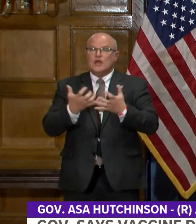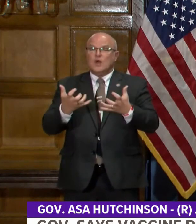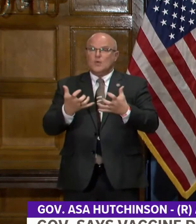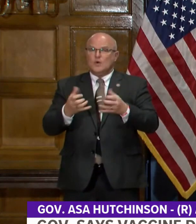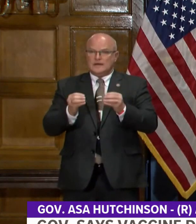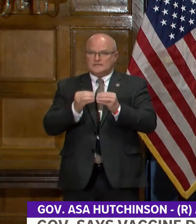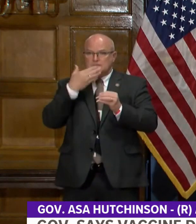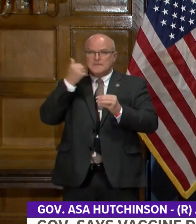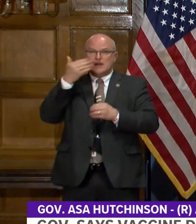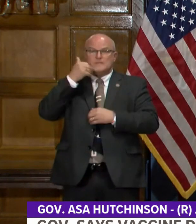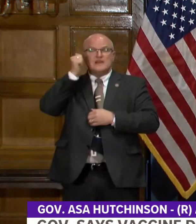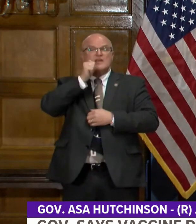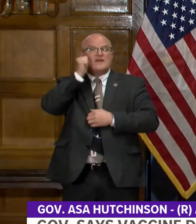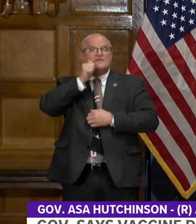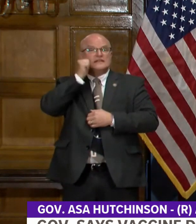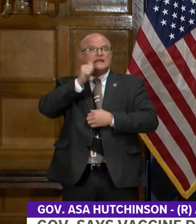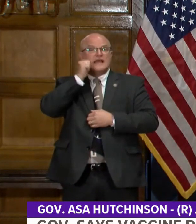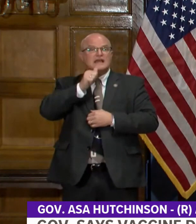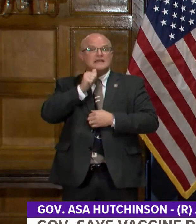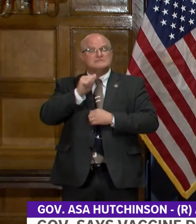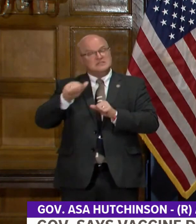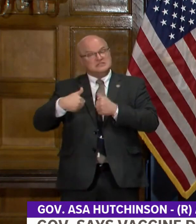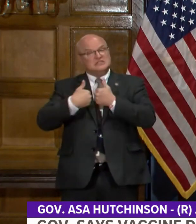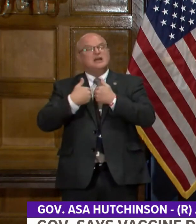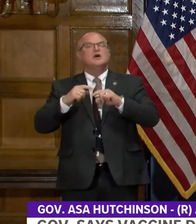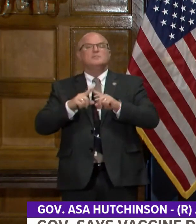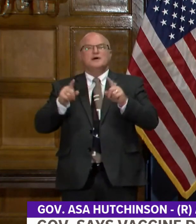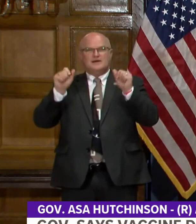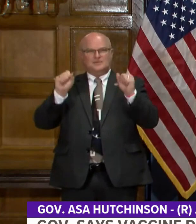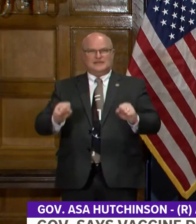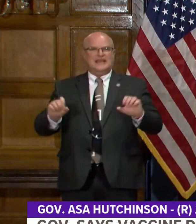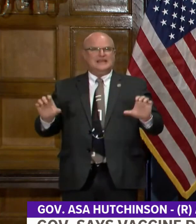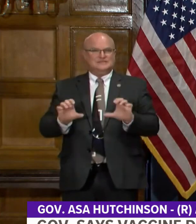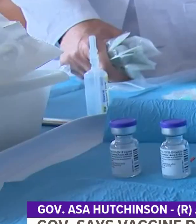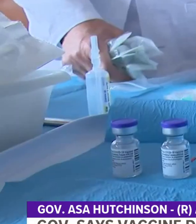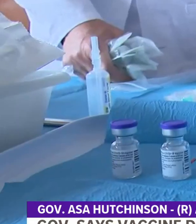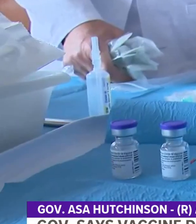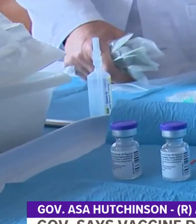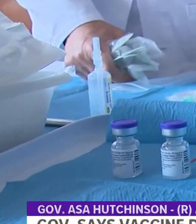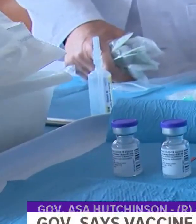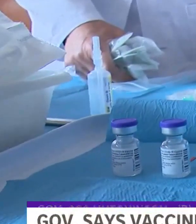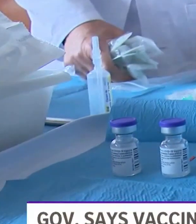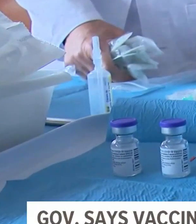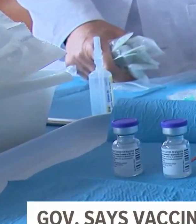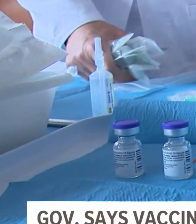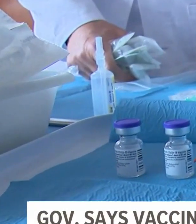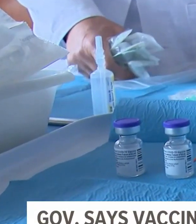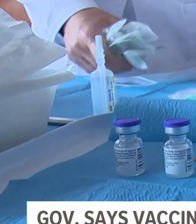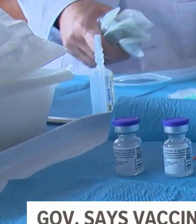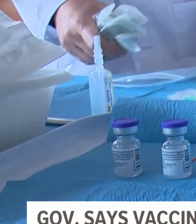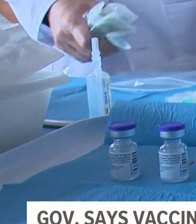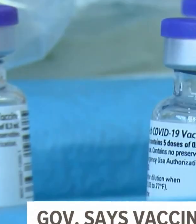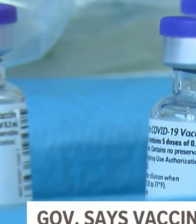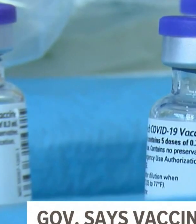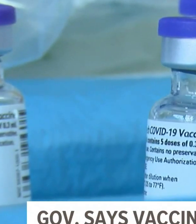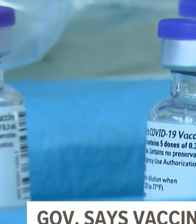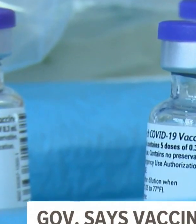THAT'S ONE INDICATION THAT WE'RE THAT'S ONE INDICATION THAT WE'RE MAKING THAT'S ONE INDICATION THAT WE'RE MAKING PROGRESS THAT'S ONE INDICATION THAT WE'RE MAKING PROGRESS AND THAT'S ONE INDICATION THAT WE'RE MAKING PROGRESS AND WE WE'RE MAKING PROGRESS AND WE WE'RE MAKING PROGRESS AND WE WANT WE'RE MAKING PROGRESS AND WE WANT TO WE'RE MAKING PROGRESS AND WE WANT TO IMPROVE WE'RE MAKING PROGRESS AND WE WANT TO IMPROVE THAT WE'RE MAKING PROGRESS AND WE WANT TO IMPROVE THAT EVERY WE'RE MAKING PROGRESS AND WE WANT TO IMPROVE THAT EVERY DAY WANT TO IMPROVE THAT EVERY DAY WANT TO IMPROVE THAT EVERY DAY IS WANT TO IMPROVE THAT EVERY DAY IS CHALLENGING WANT TO IMPROVE THAT EVERY DAY IS CHALLENGING BUT WANT TO IMPROVE THAT EVERY DAY IS CHALLENGING BUT WE WANT TO IMPROVE THAT EVERY DAY IS CHALLENGING BUT WE CAN WANT TO IMPROVE THAT EVERY DAY IS CHALLENGING BUT WE CAN DO WANT TO IMPROVE THAT EVERY DAY IS CHALLENGING BUT WE CAN DO WE IS CHALLENGING BUT WE CAN DO WE IS CHALLENGING BUT WE CAN DO WE CAN IS CHALLENGING BUT WE CAN DO WE CAN DO IS CHALLENGING BUT WE CAN DO WE CAN DO BETTER IS CHALLENGING BUT WE CAN DO WE CAN DO BETTER >>